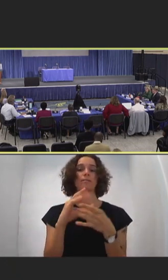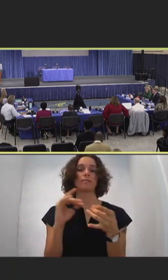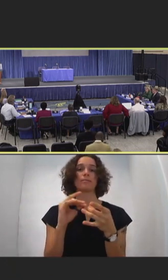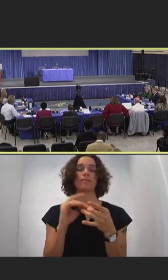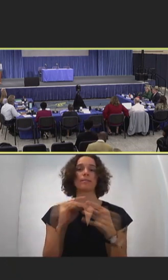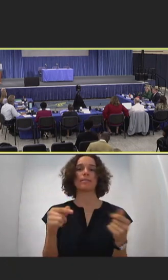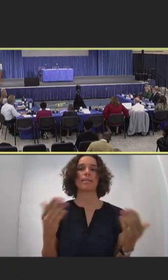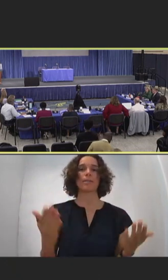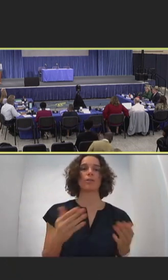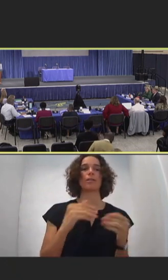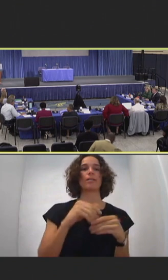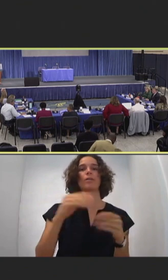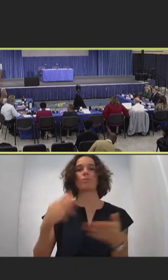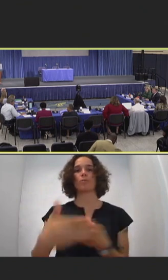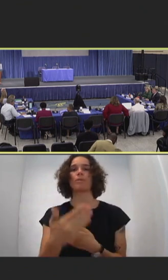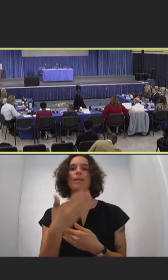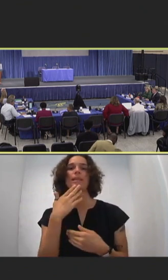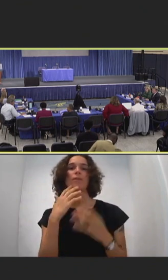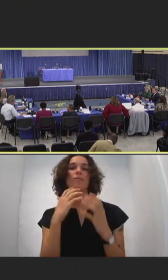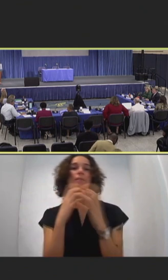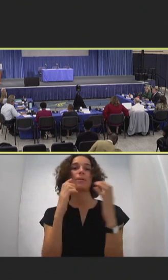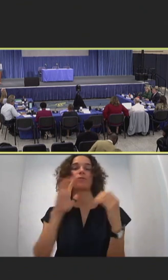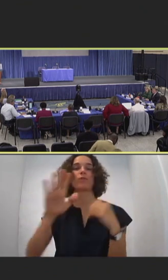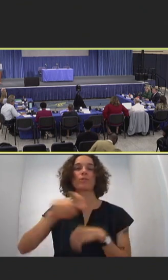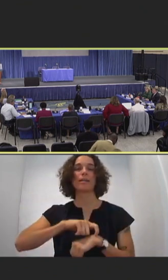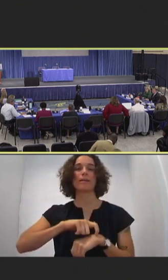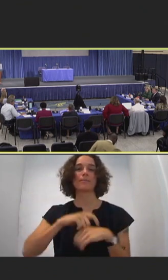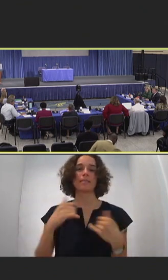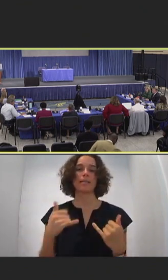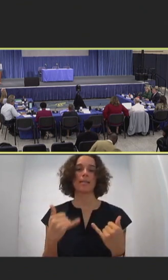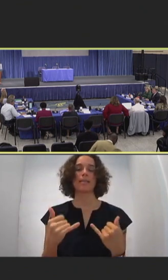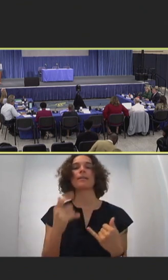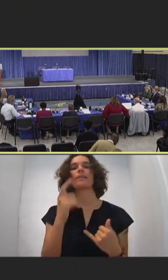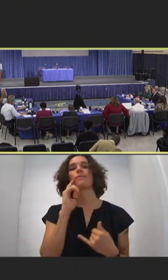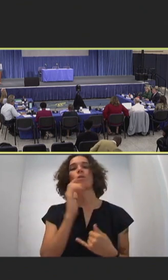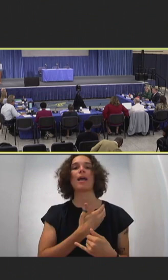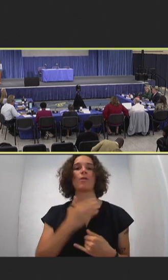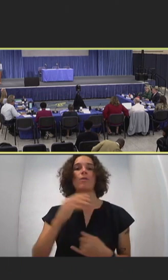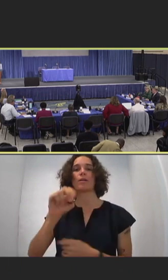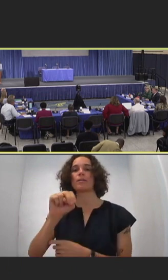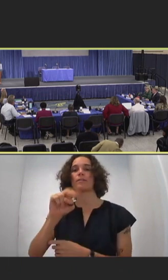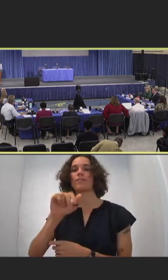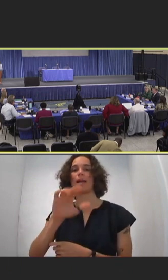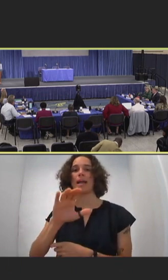Thank you very much for your time today. To our NVAC members and esteemed speakers, thank you